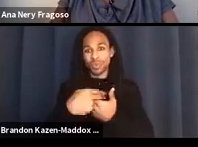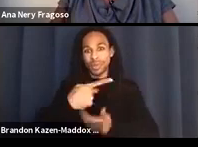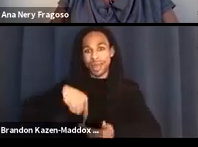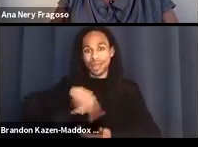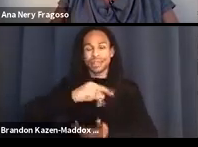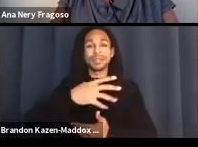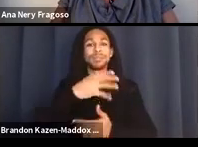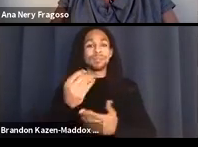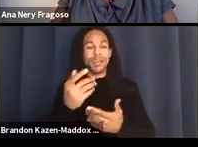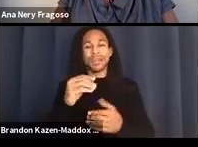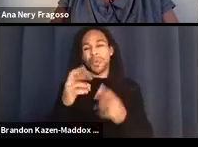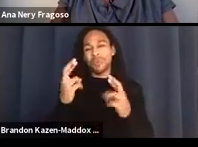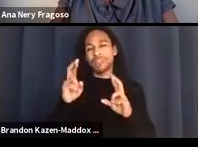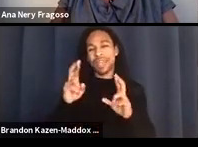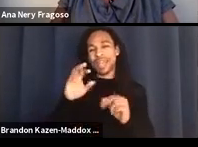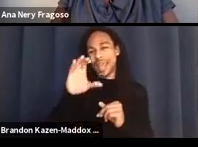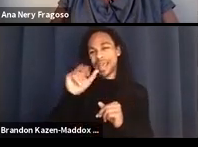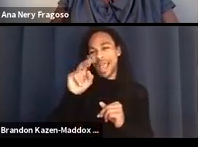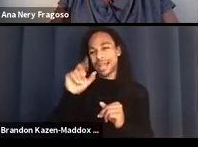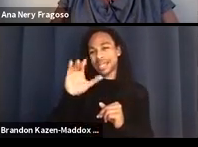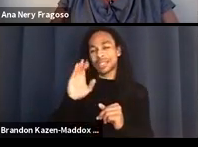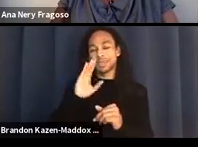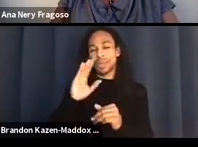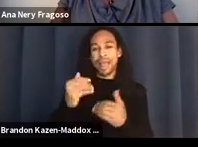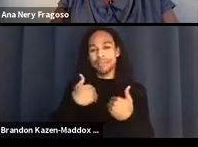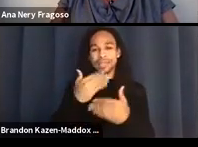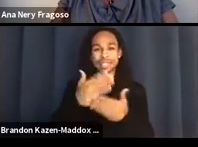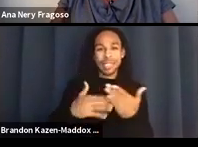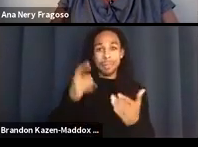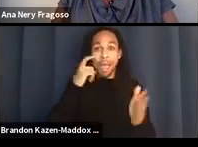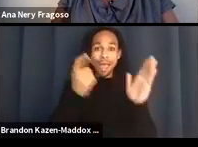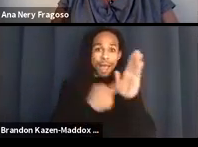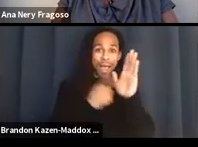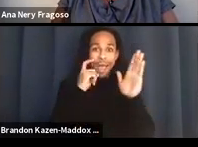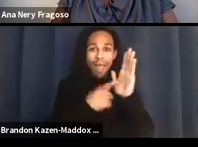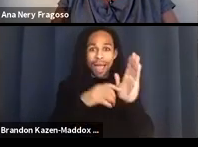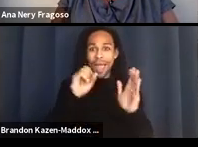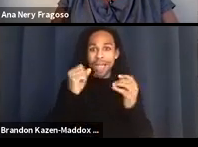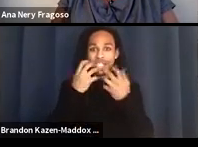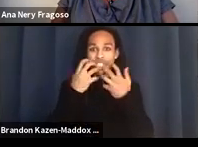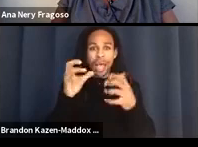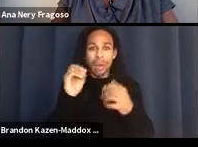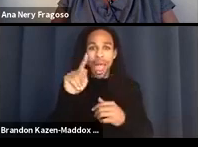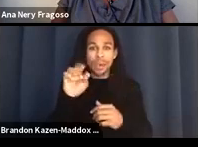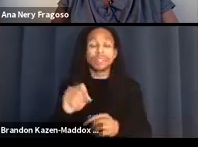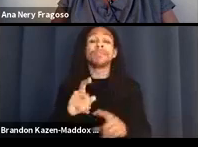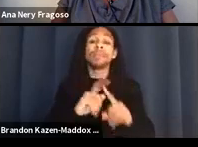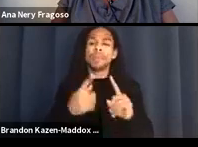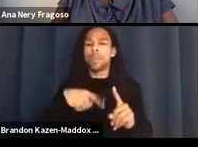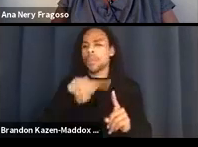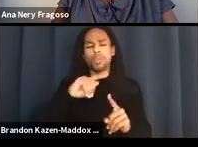succinct, I guess alliterative, takeaway for me is to center creativity, collaboration and clear communication.